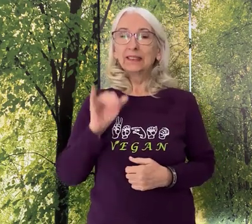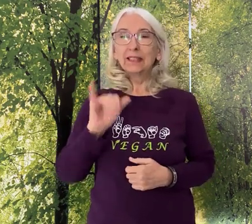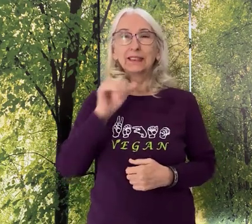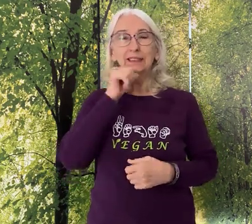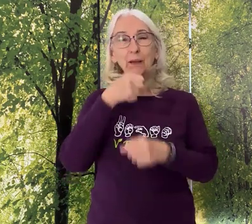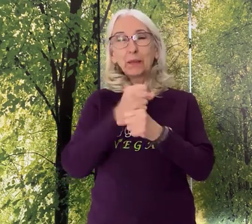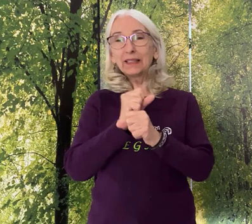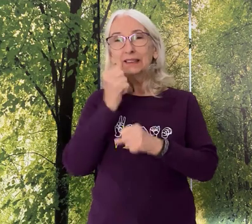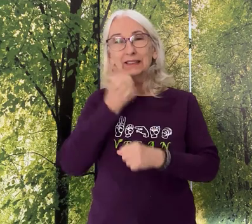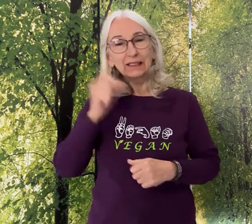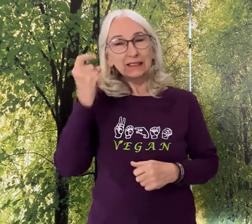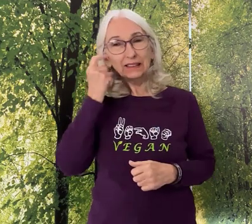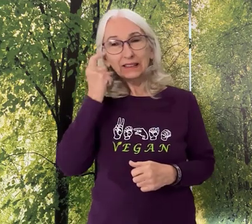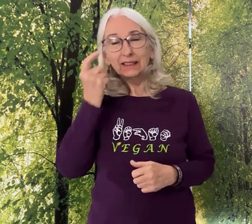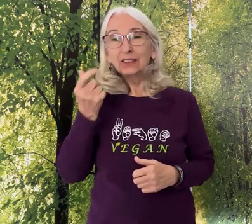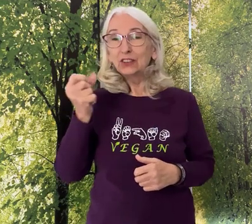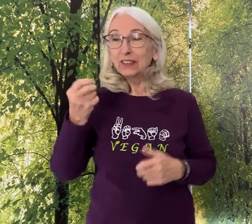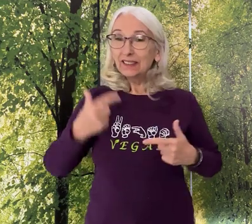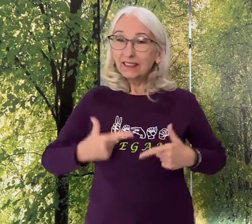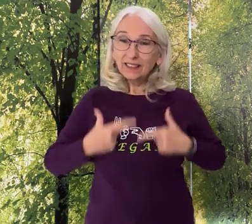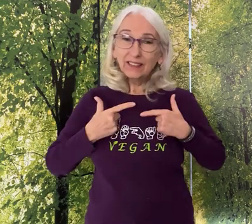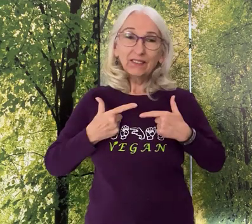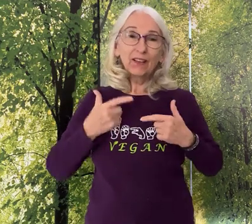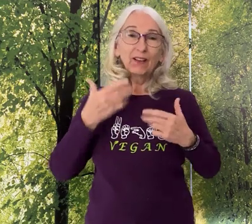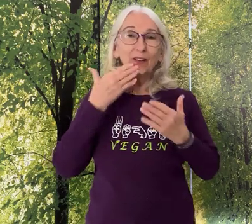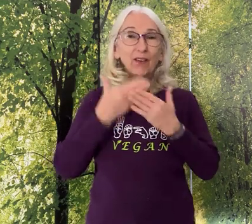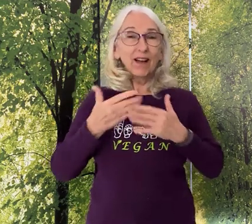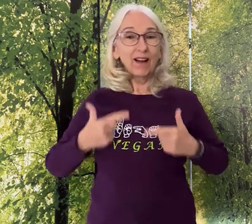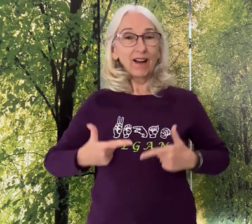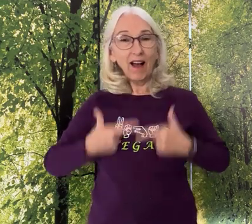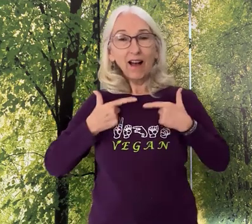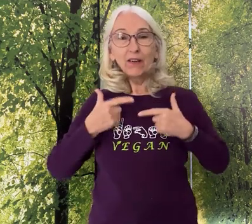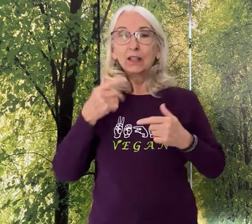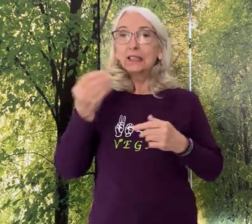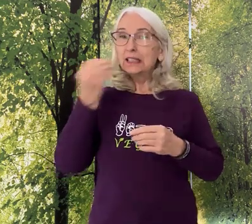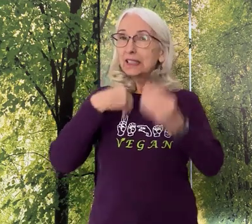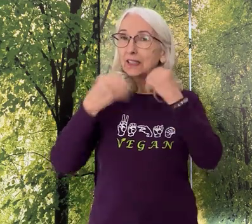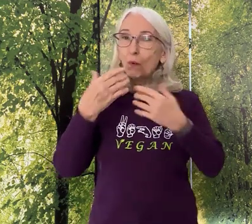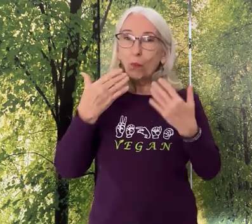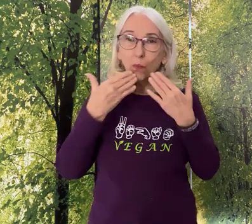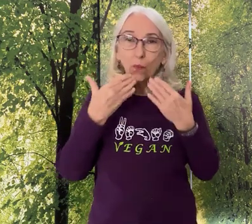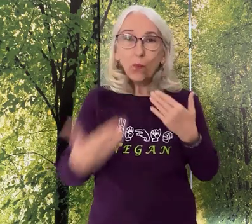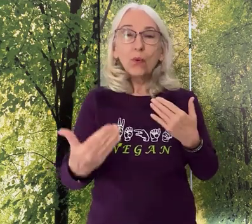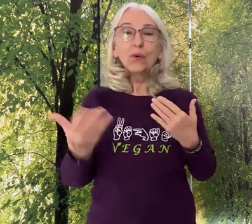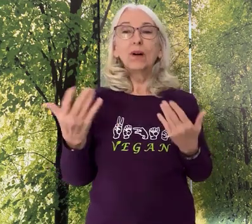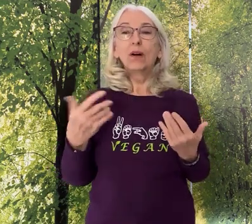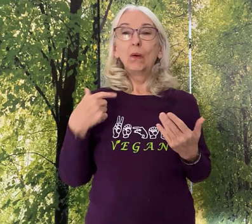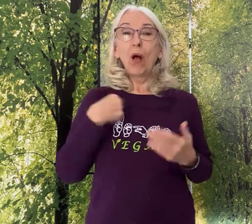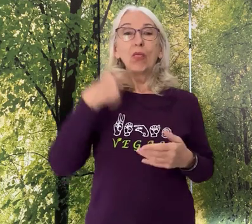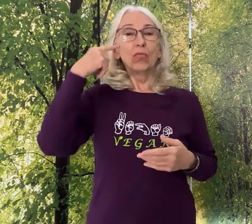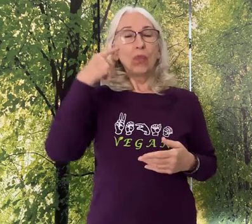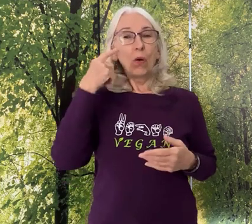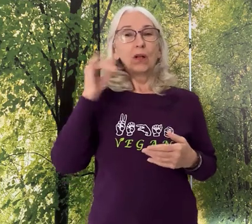It didn’t make sense. She had lived a good life: she ate well – we thought –